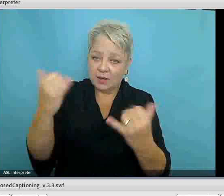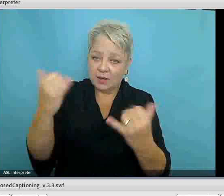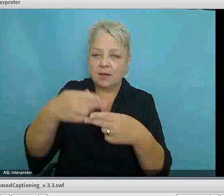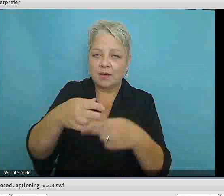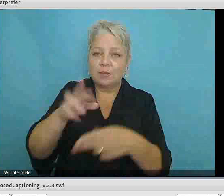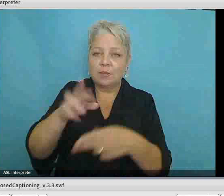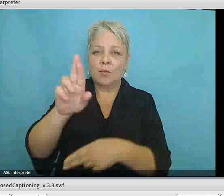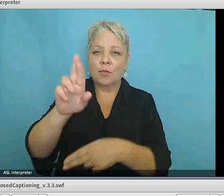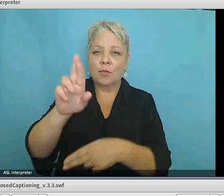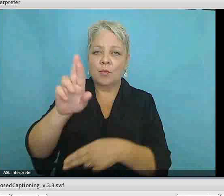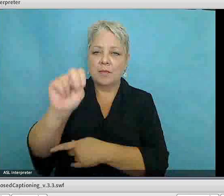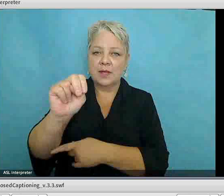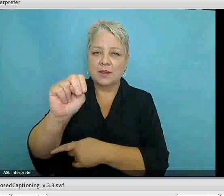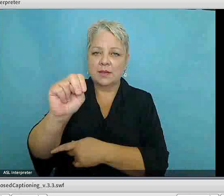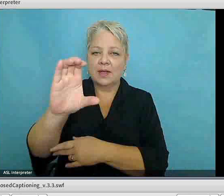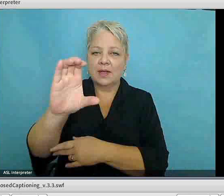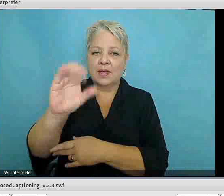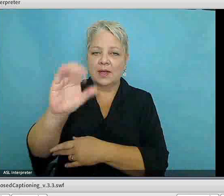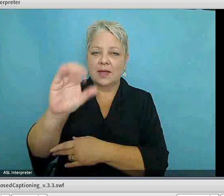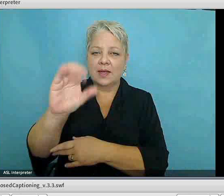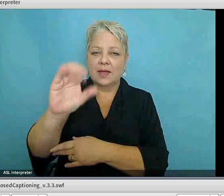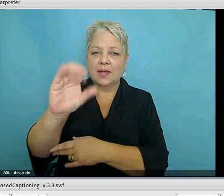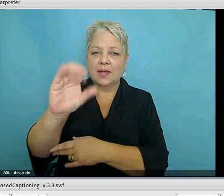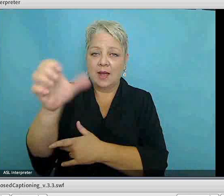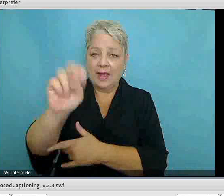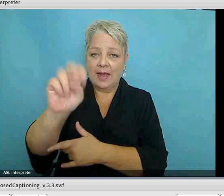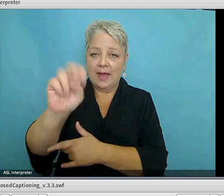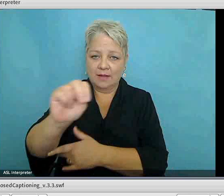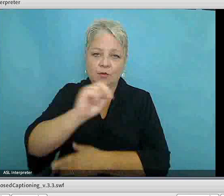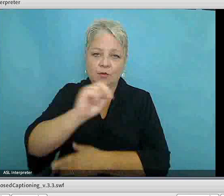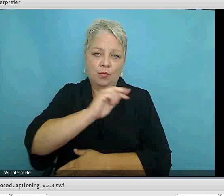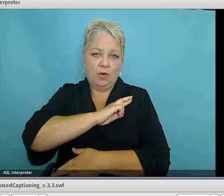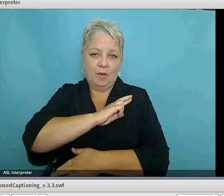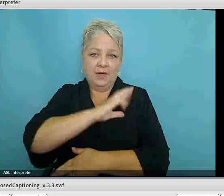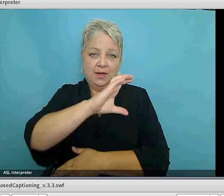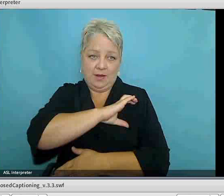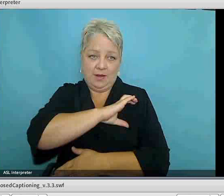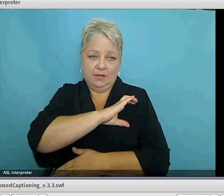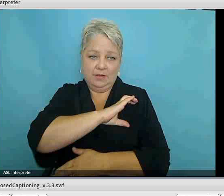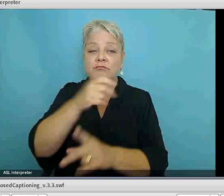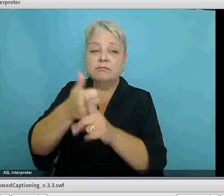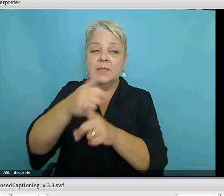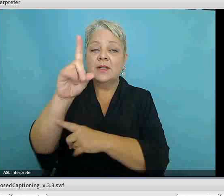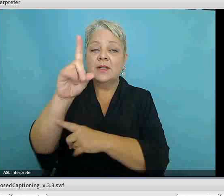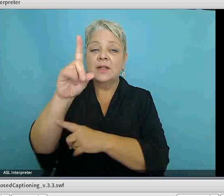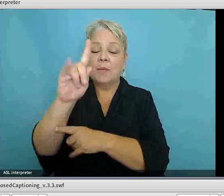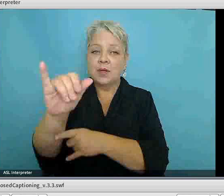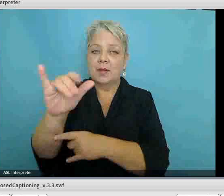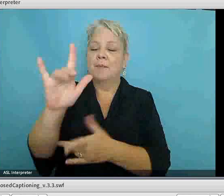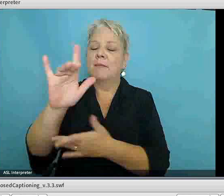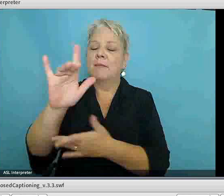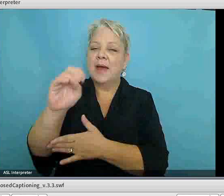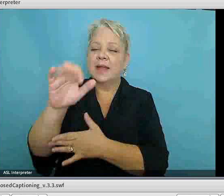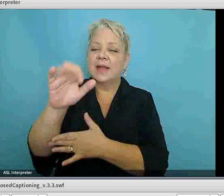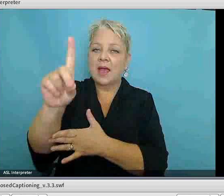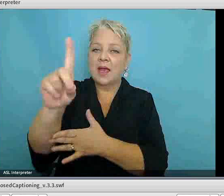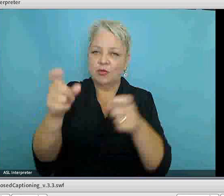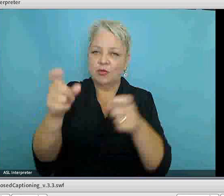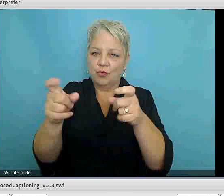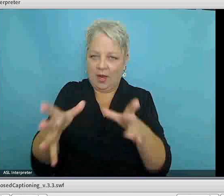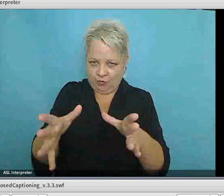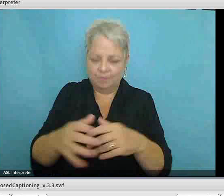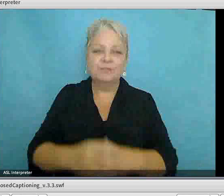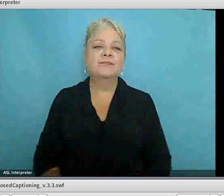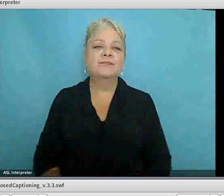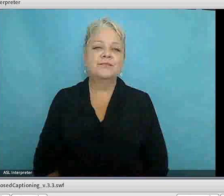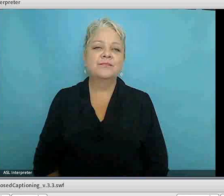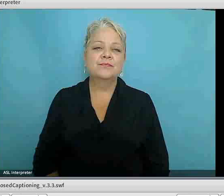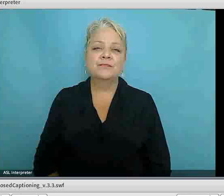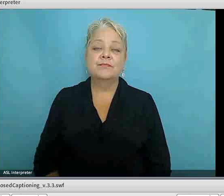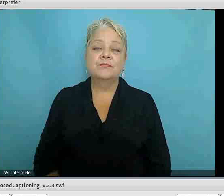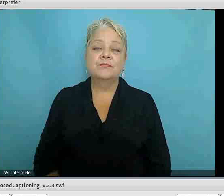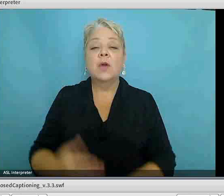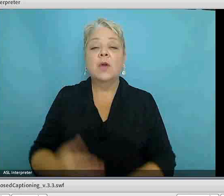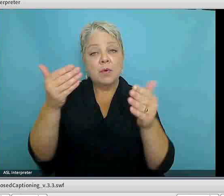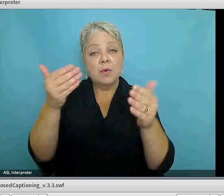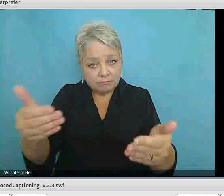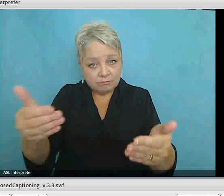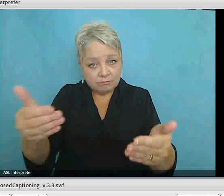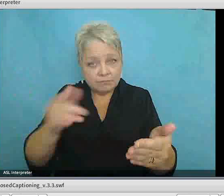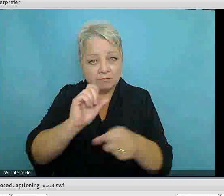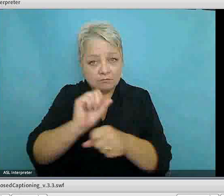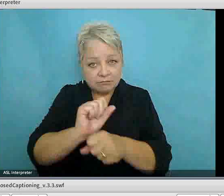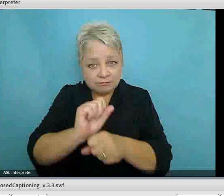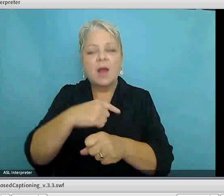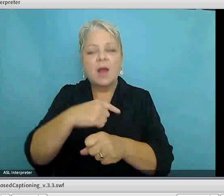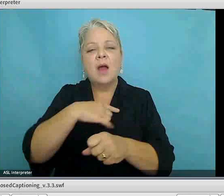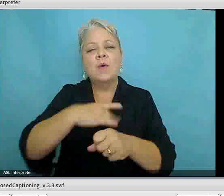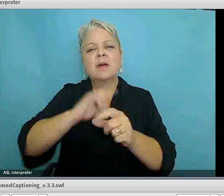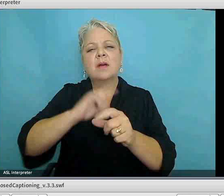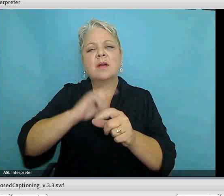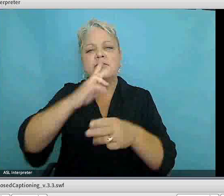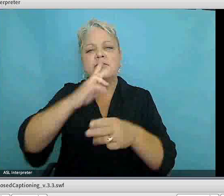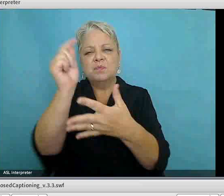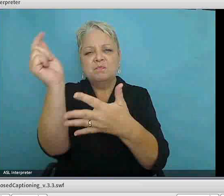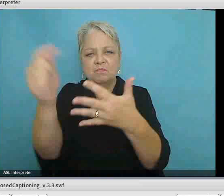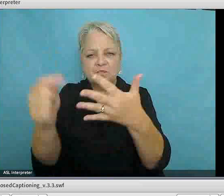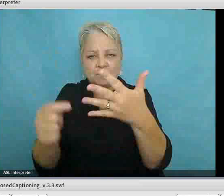Before we begin, I would like to discuss a few housekeeping items and learn a little